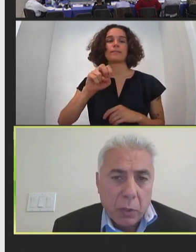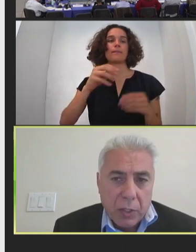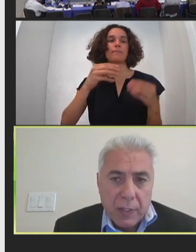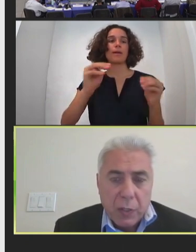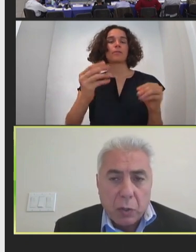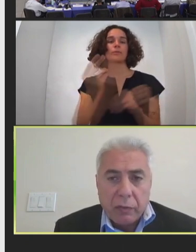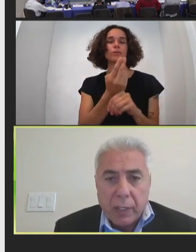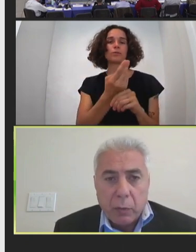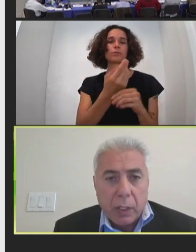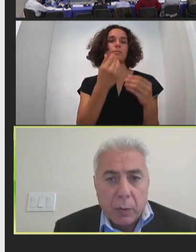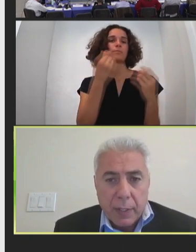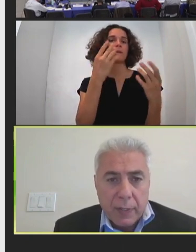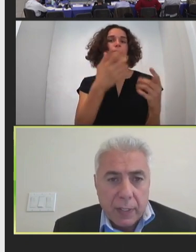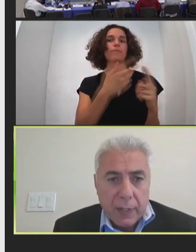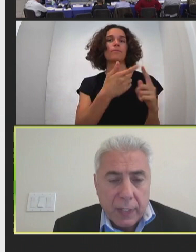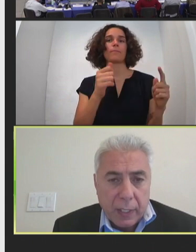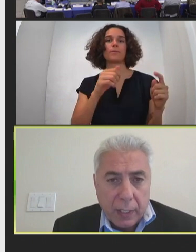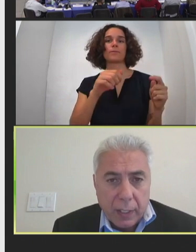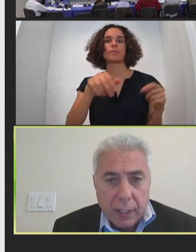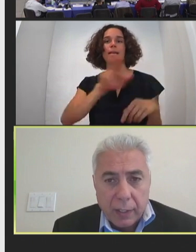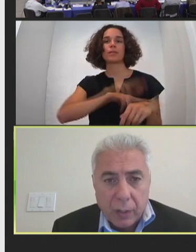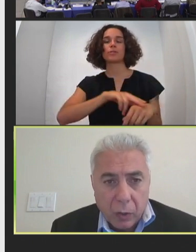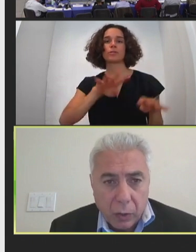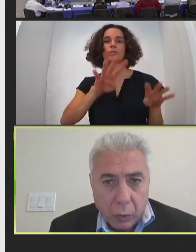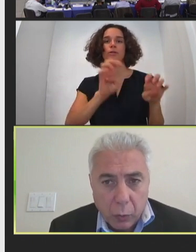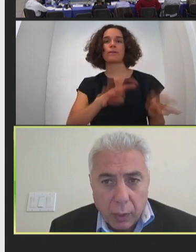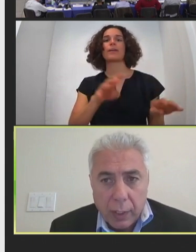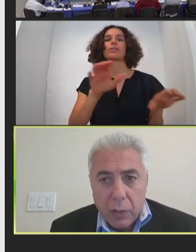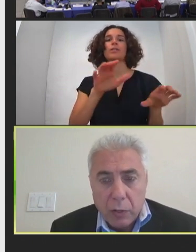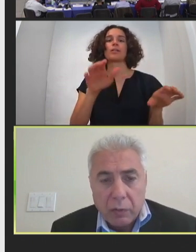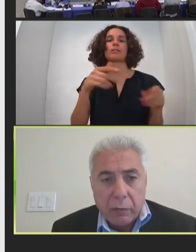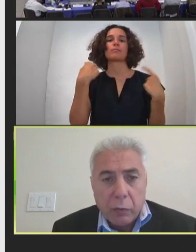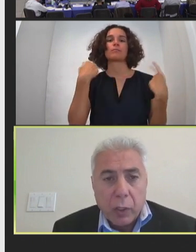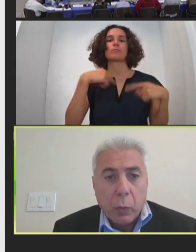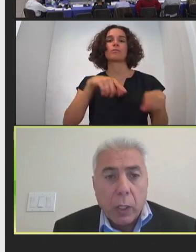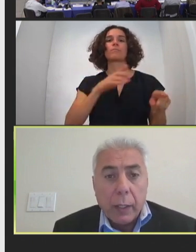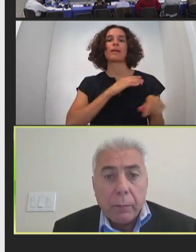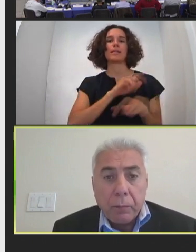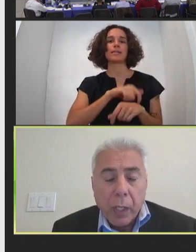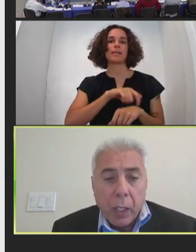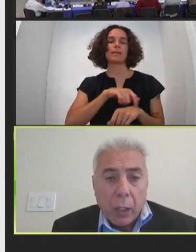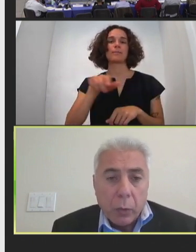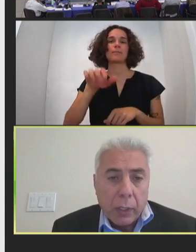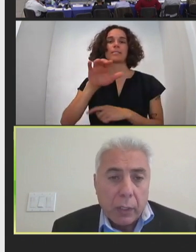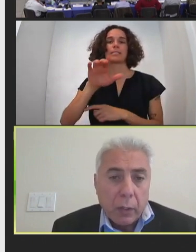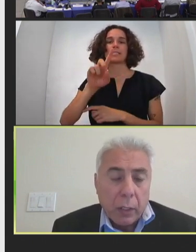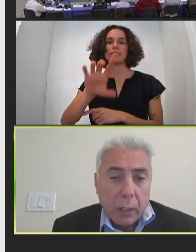which is a survey -- when I was at CDC, I had the honor to run that survey for a while. We did